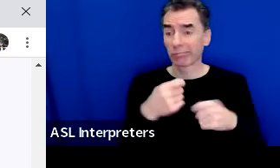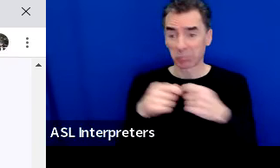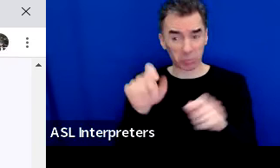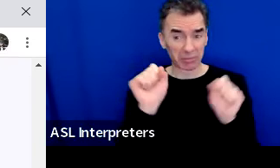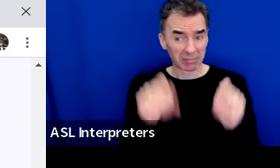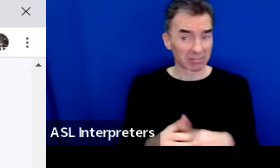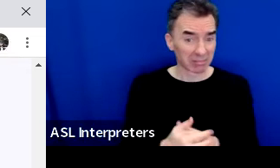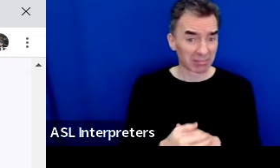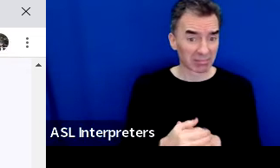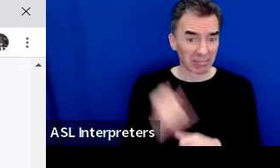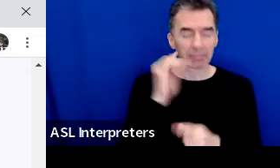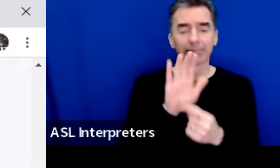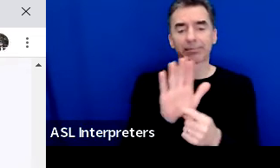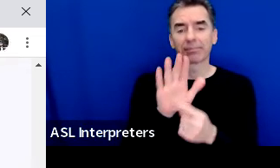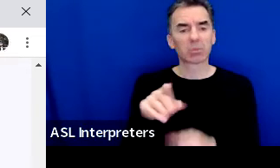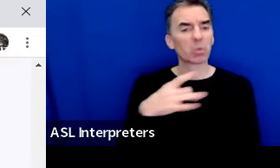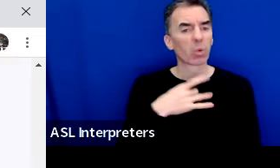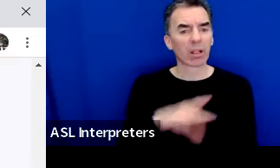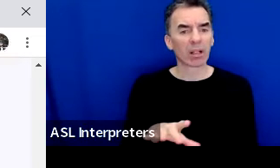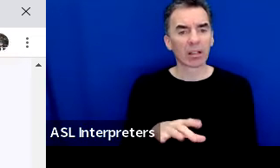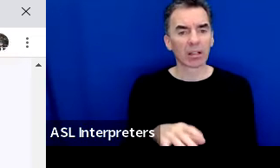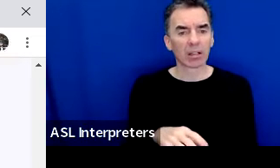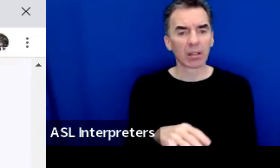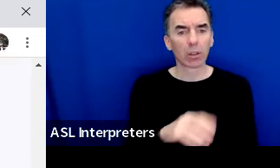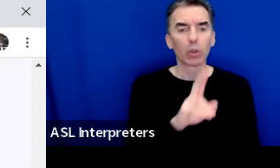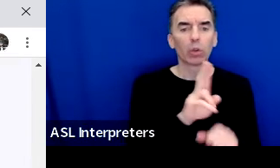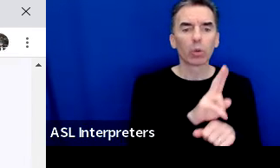if you don't like using it in using the technique of integration,